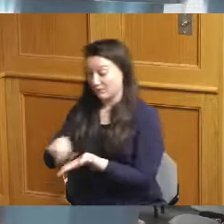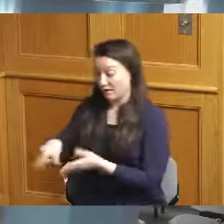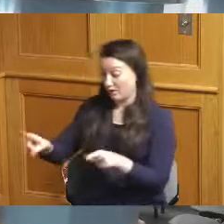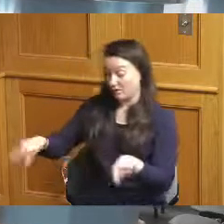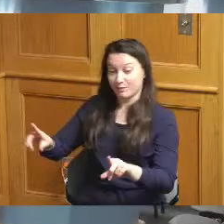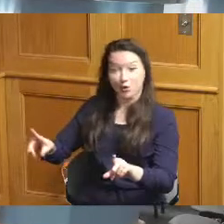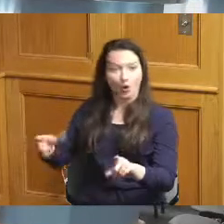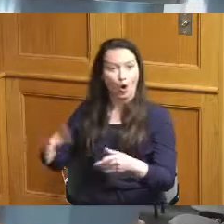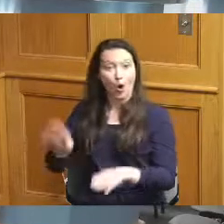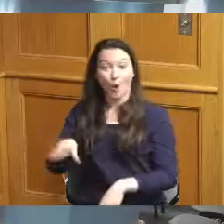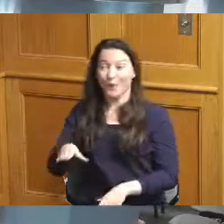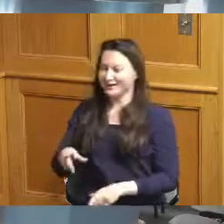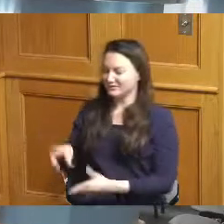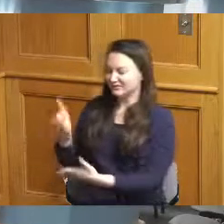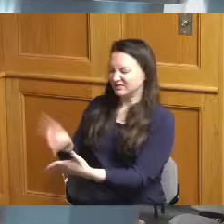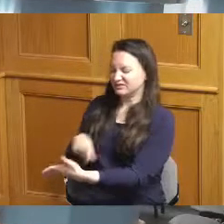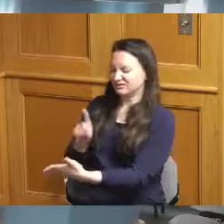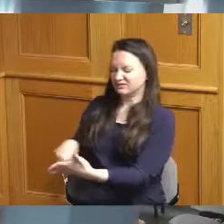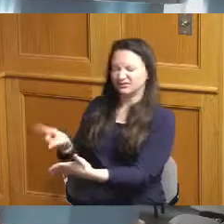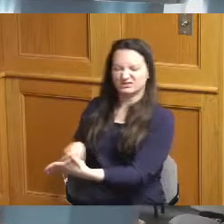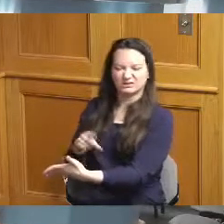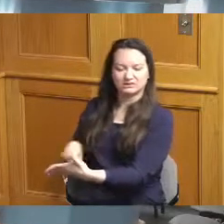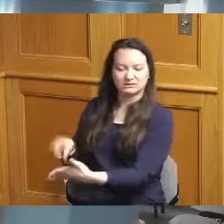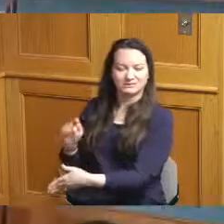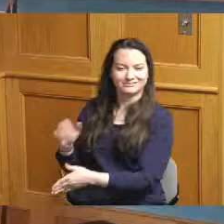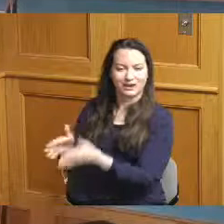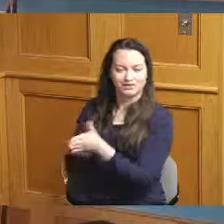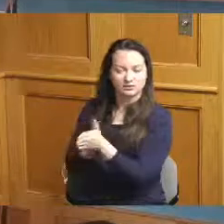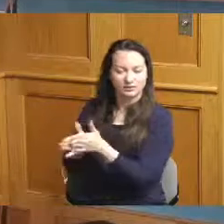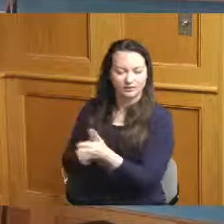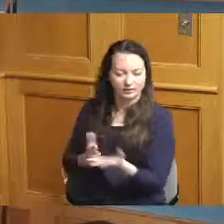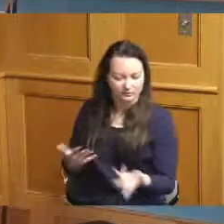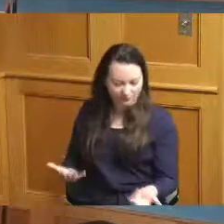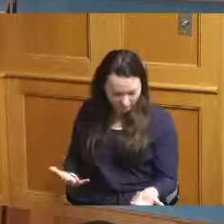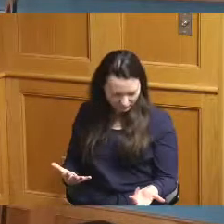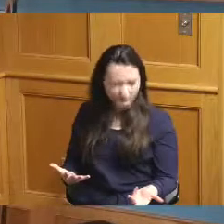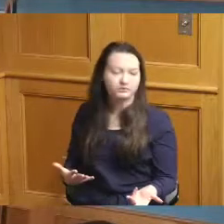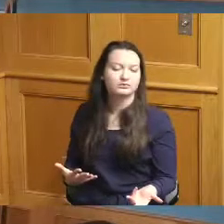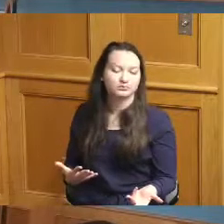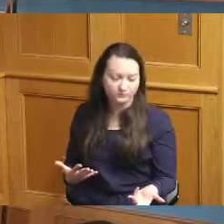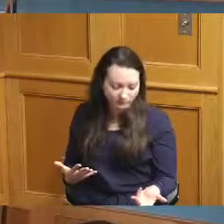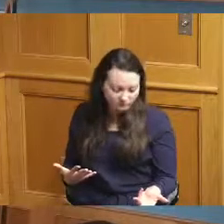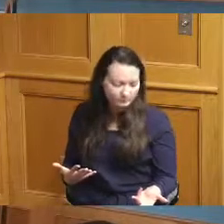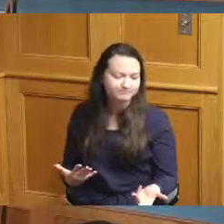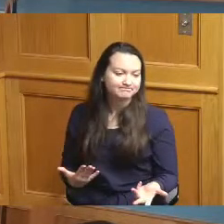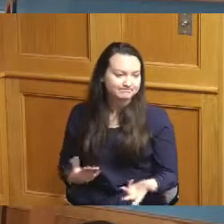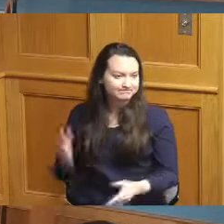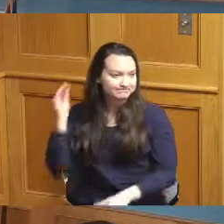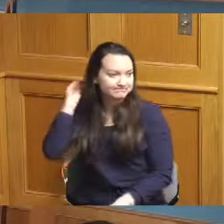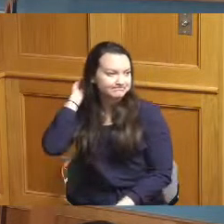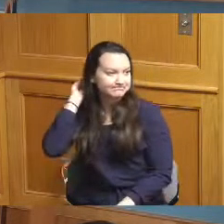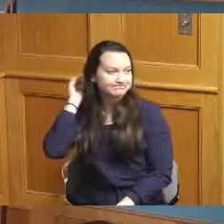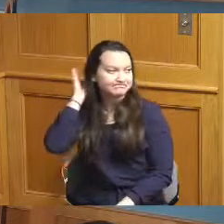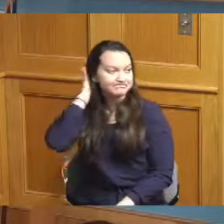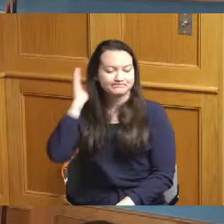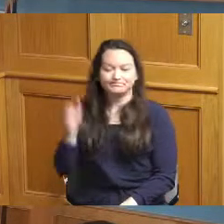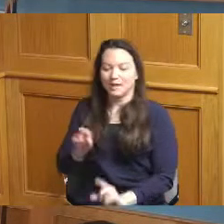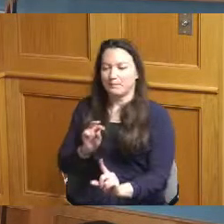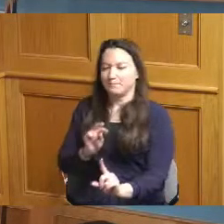who have been critical of tax incentives and those kind of things to know that we are monitoring and